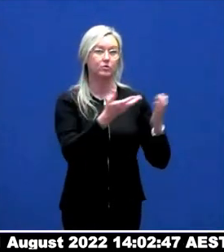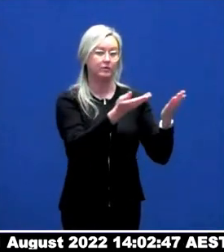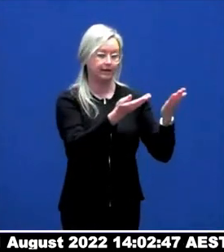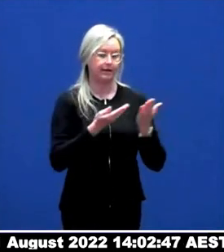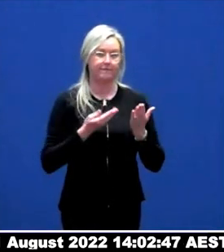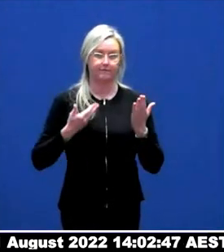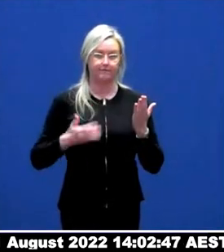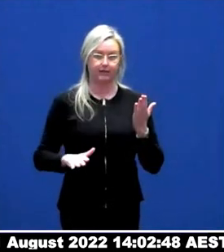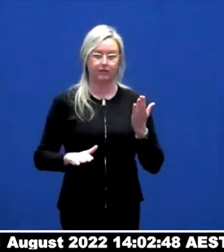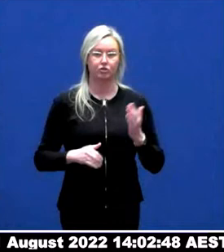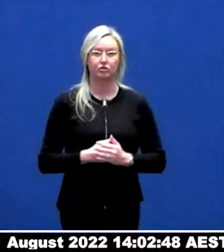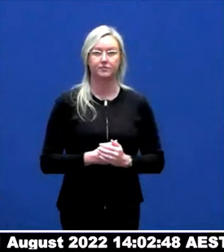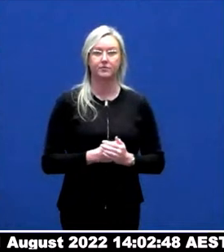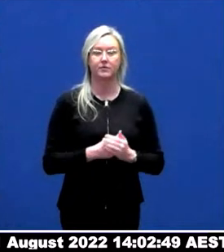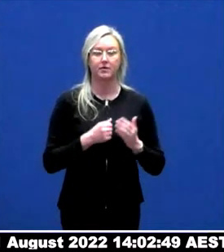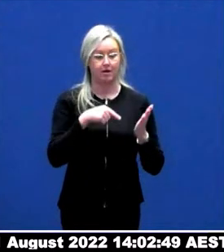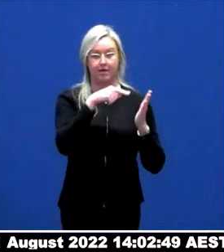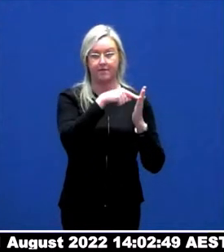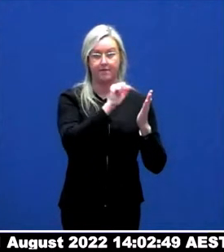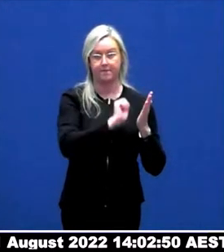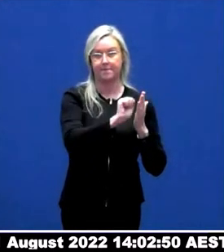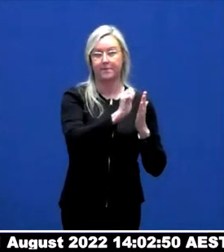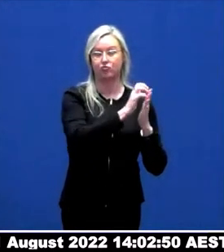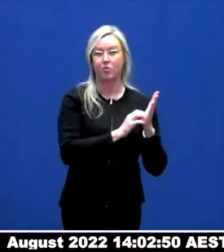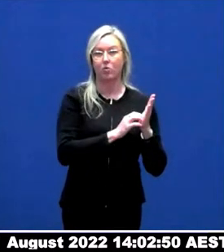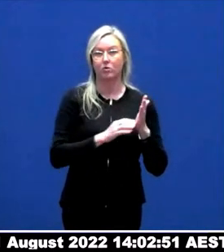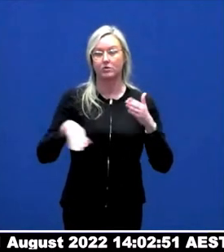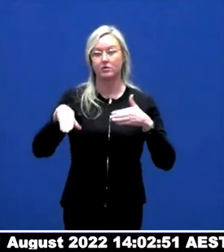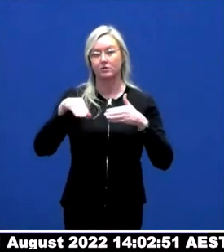And, Commissioners, that's at tab - Bundle A2, tab 13.